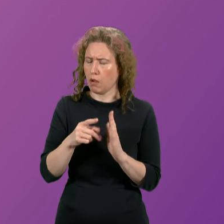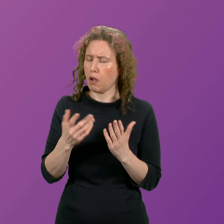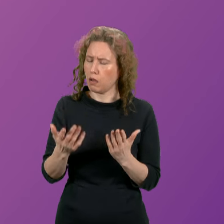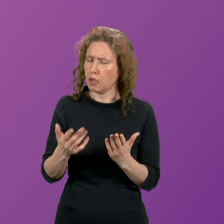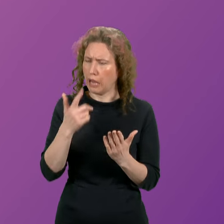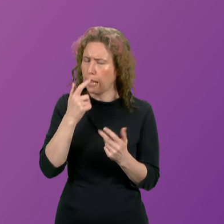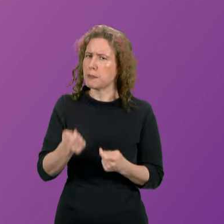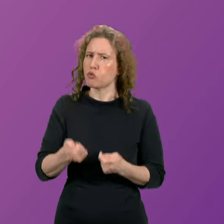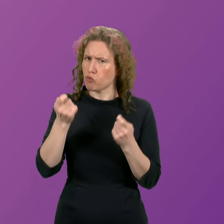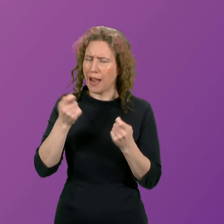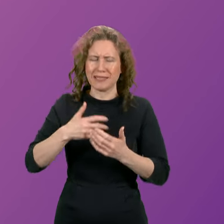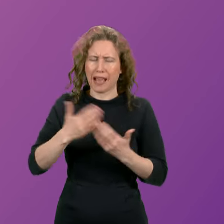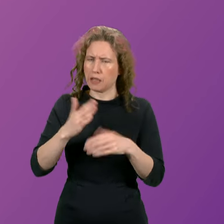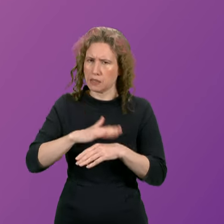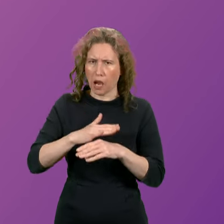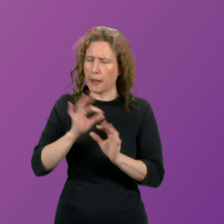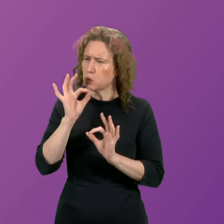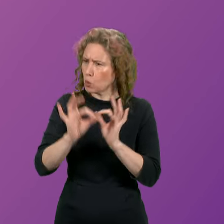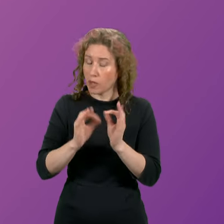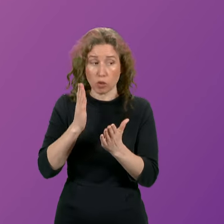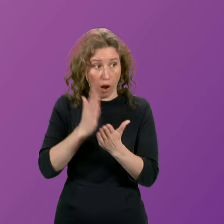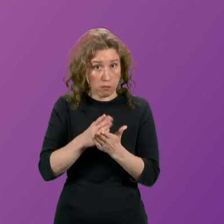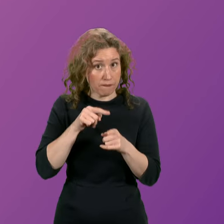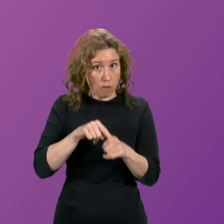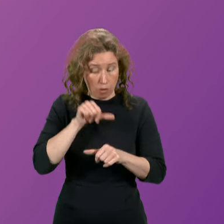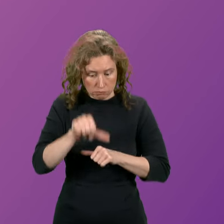be raised in any proceedings to question whether proper procedures have been or